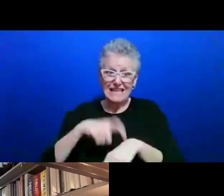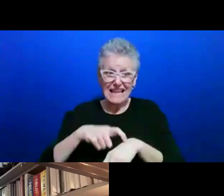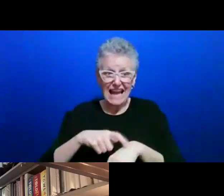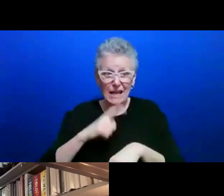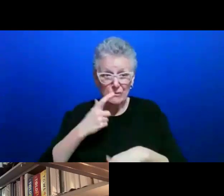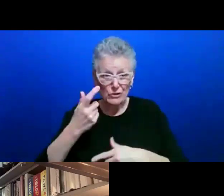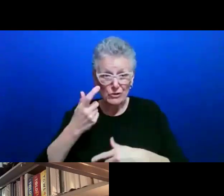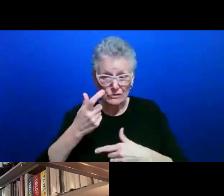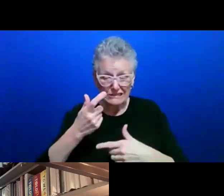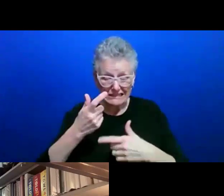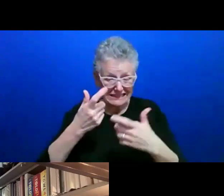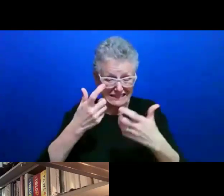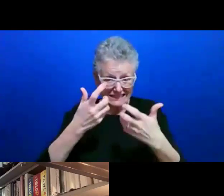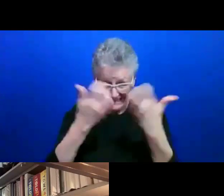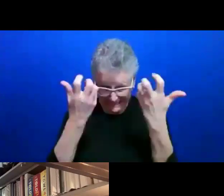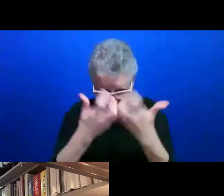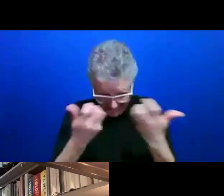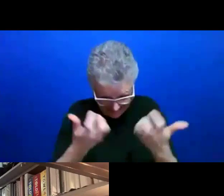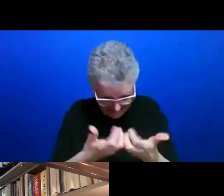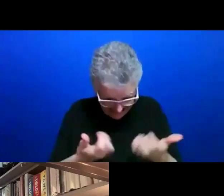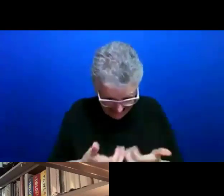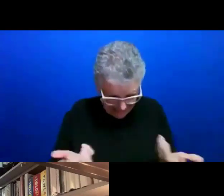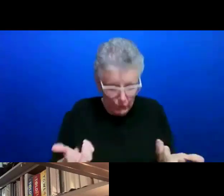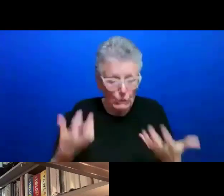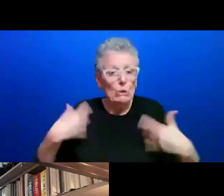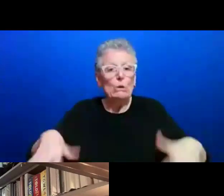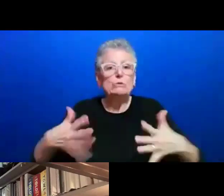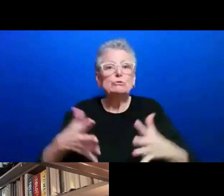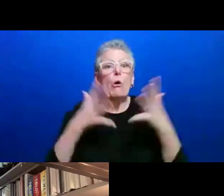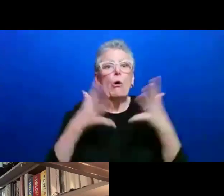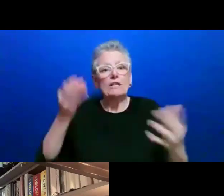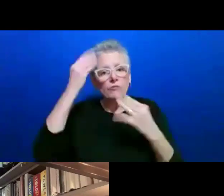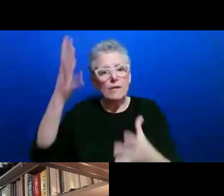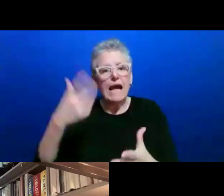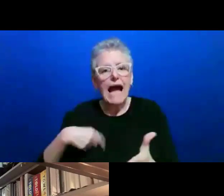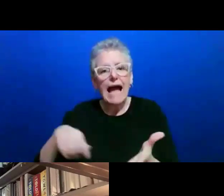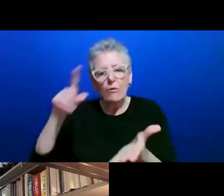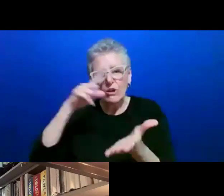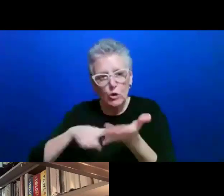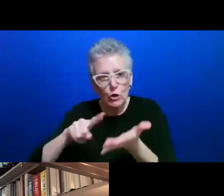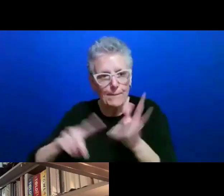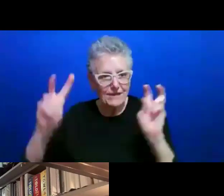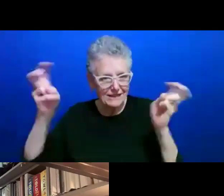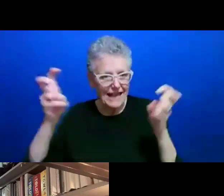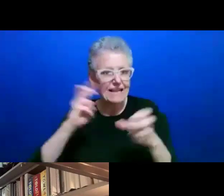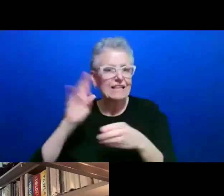but I could definitely share the title. I will look it up again for you guys and hear that out.